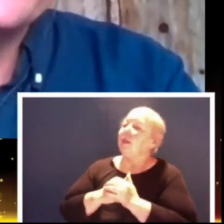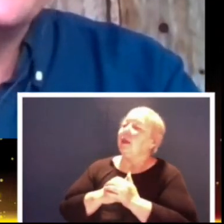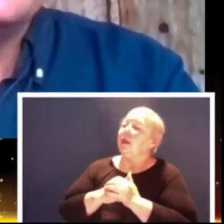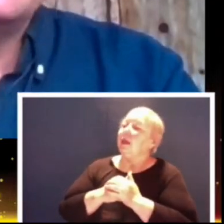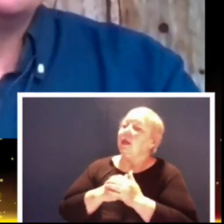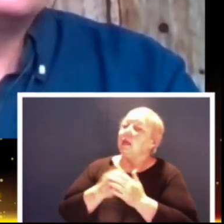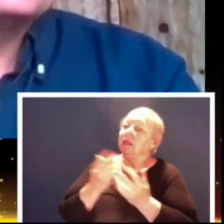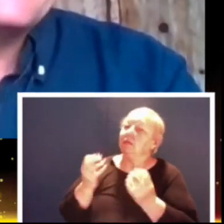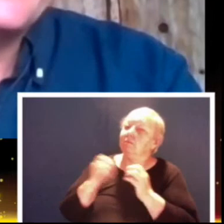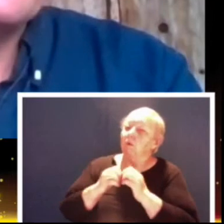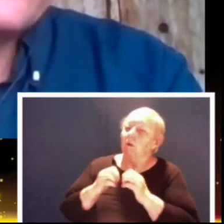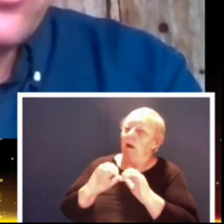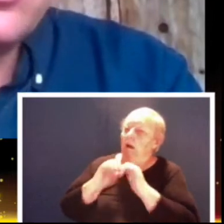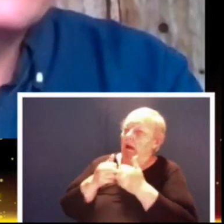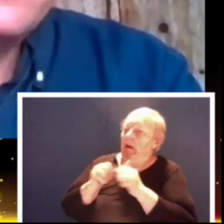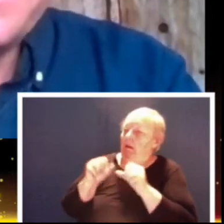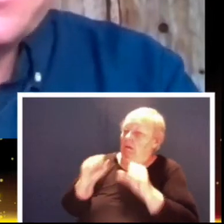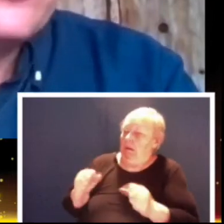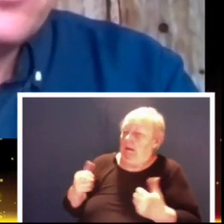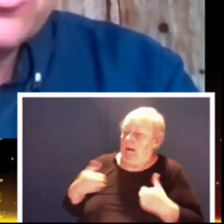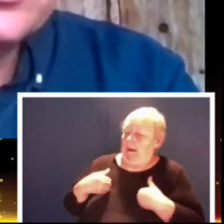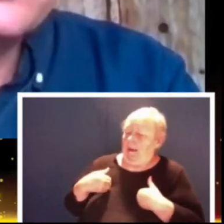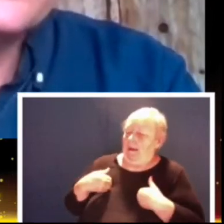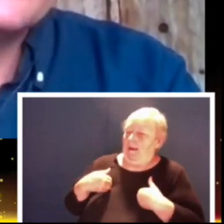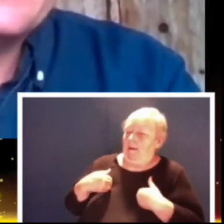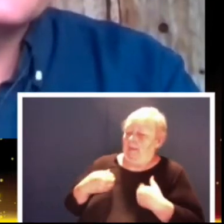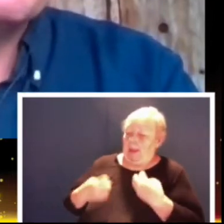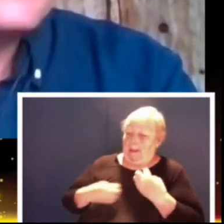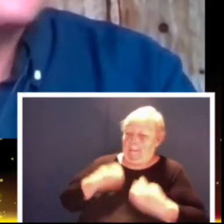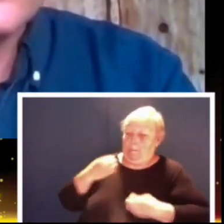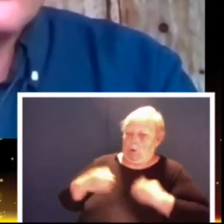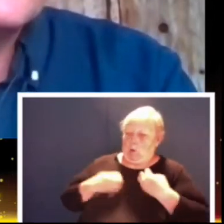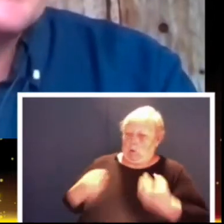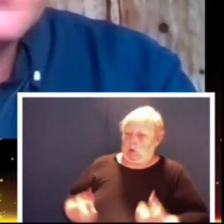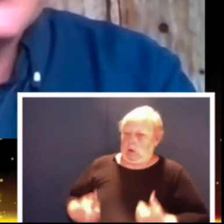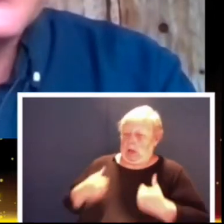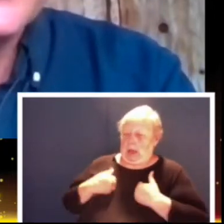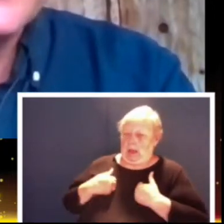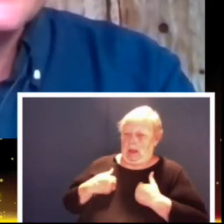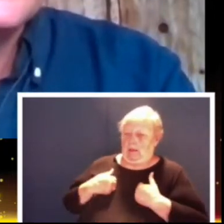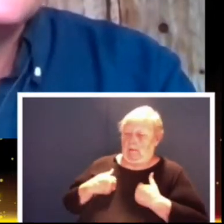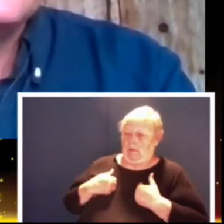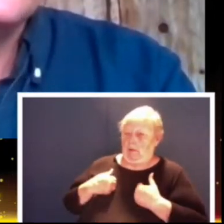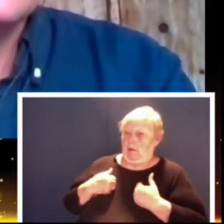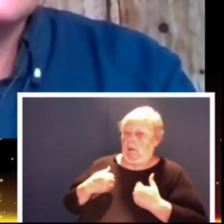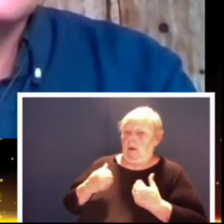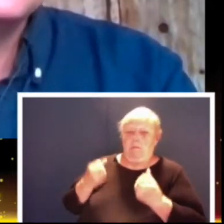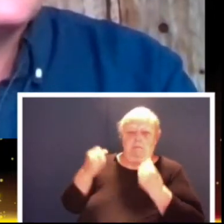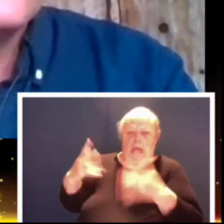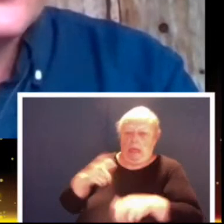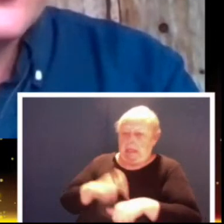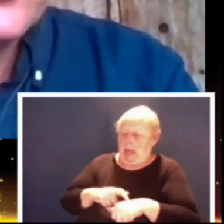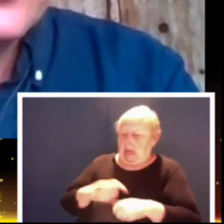You know, we have strong negative emotions as natural responses to encounters